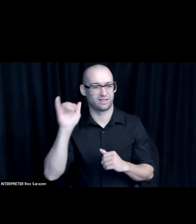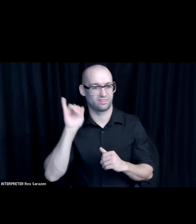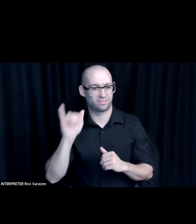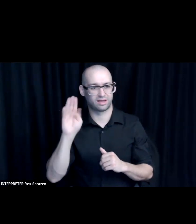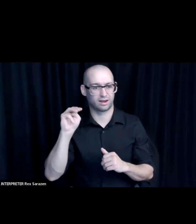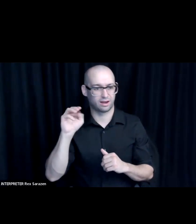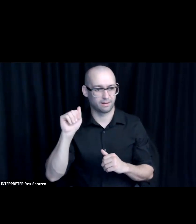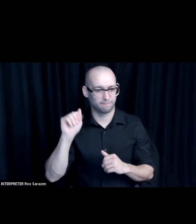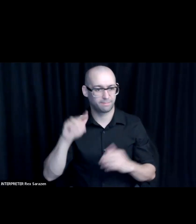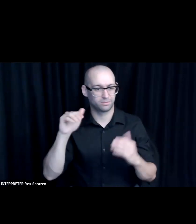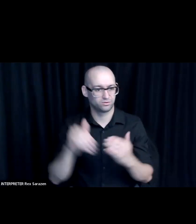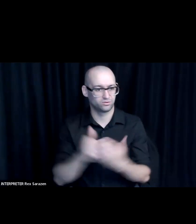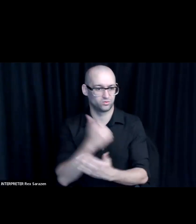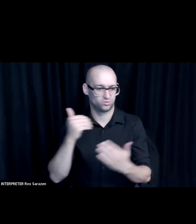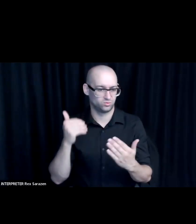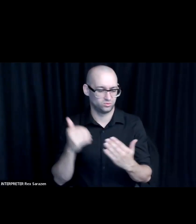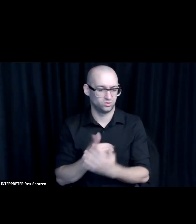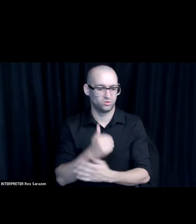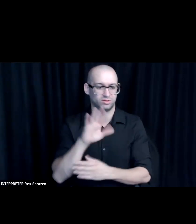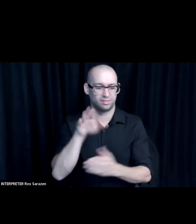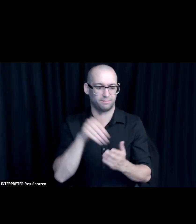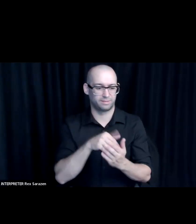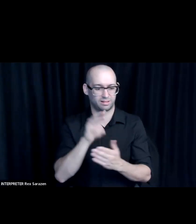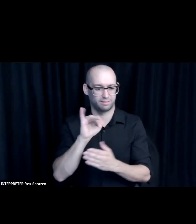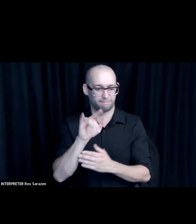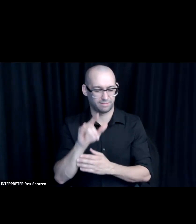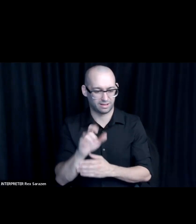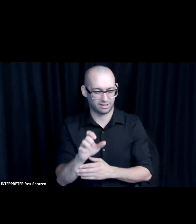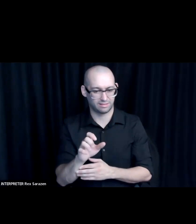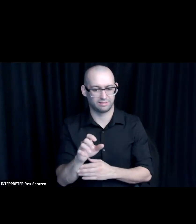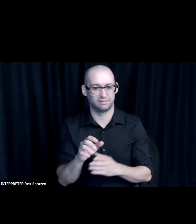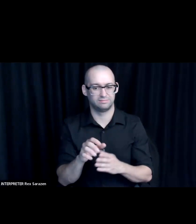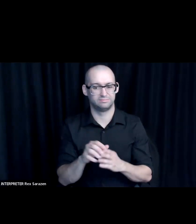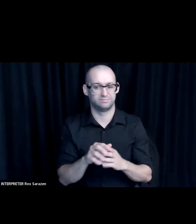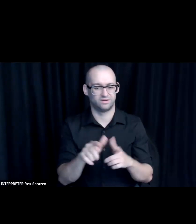to the the Middle Mile and Broadband Initiative website, it's all gonna be concurrently added to